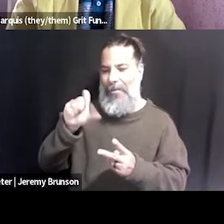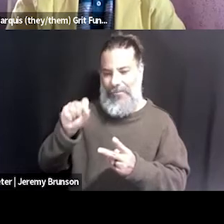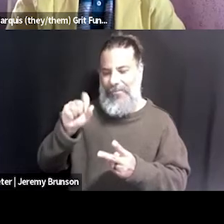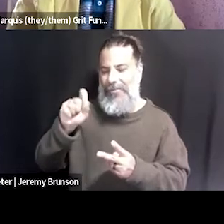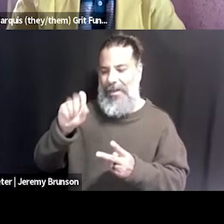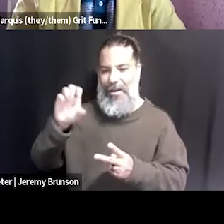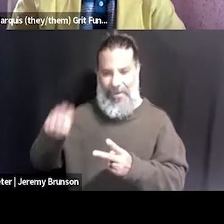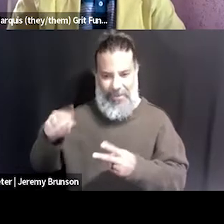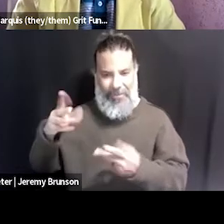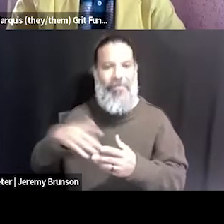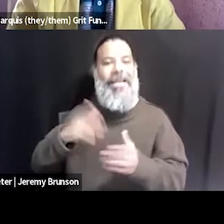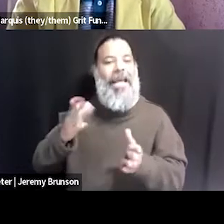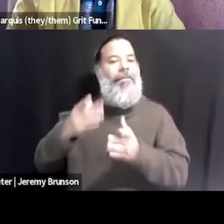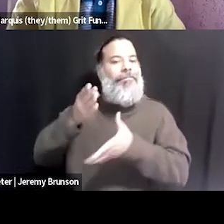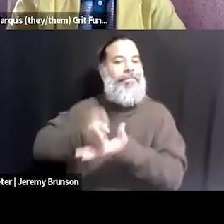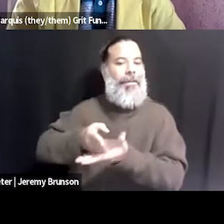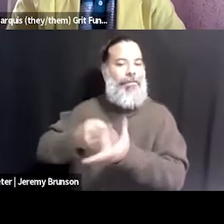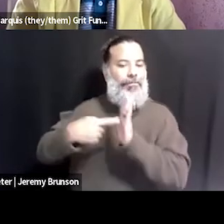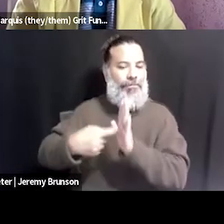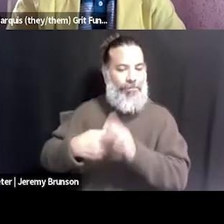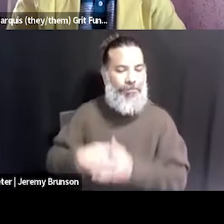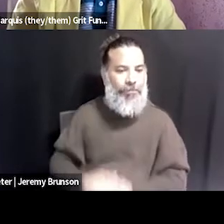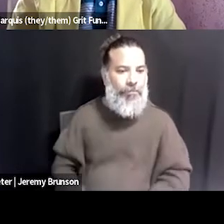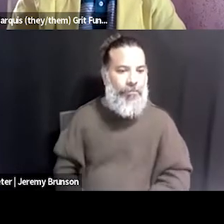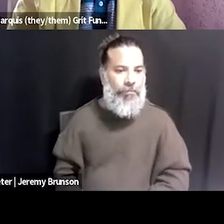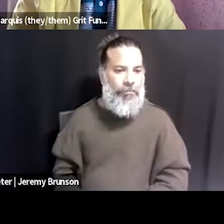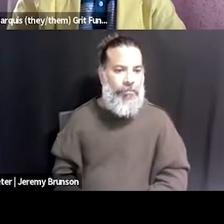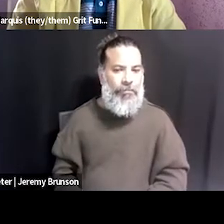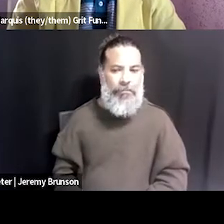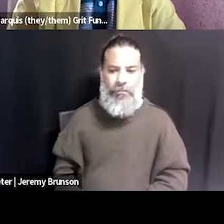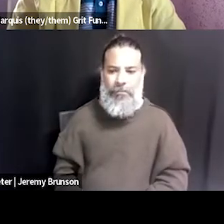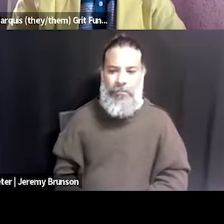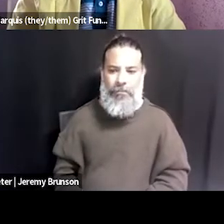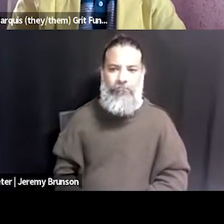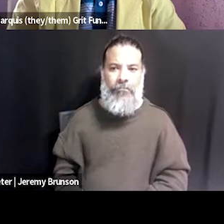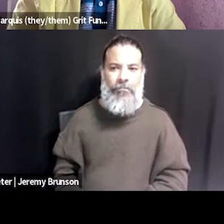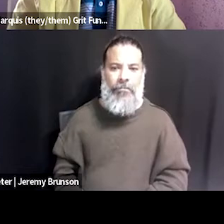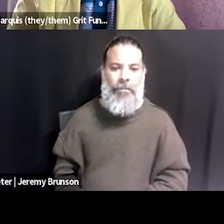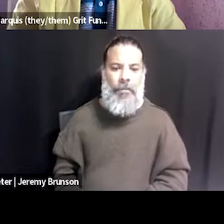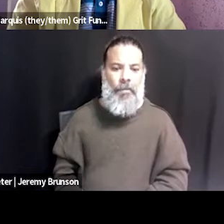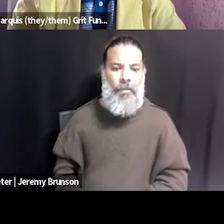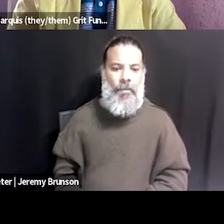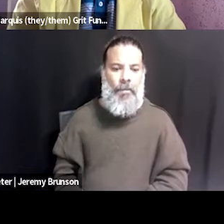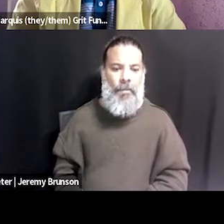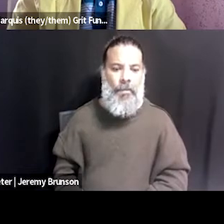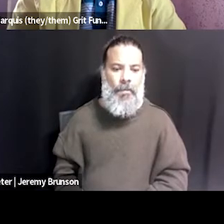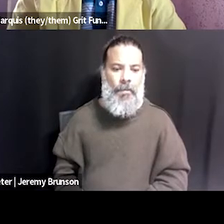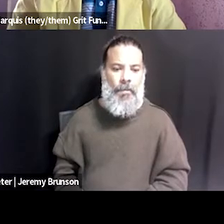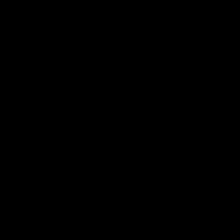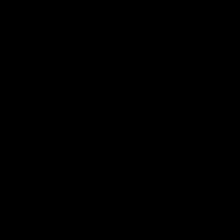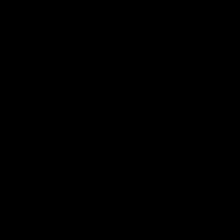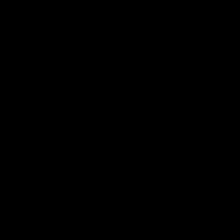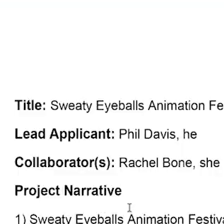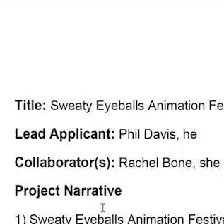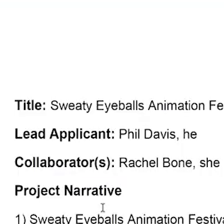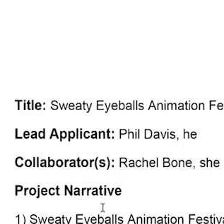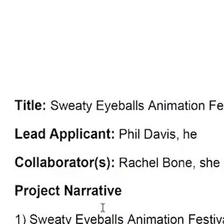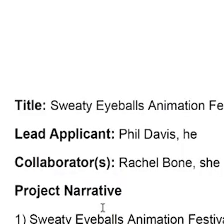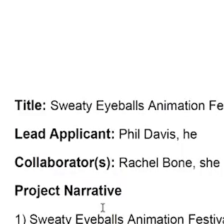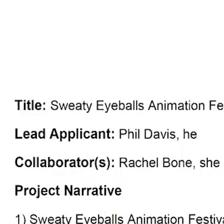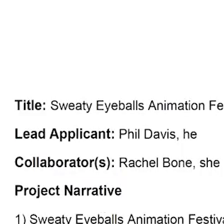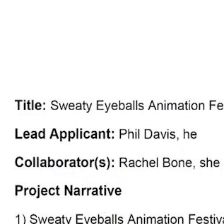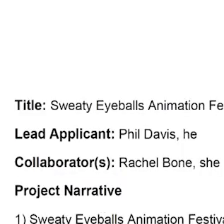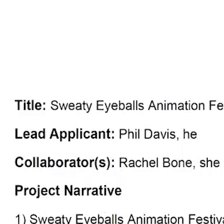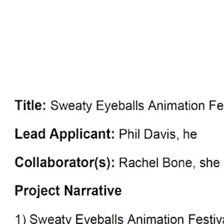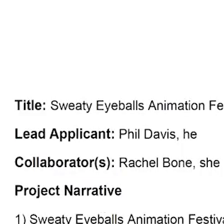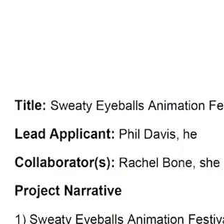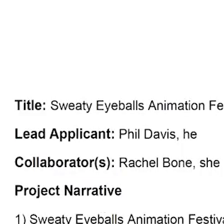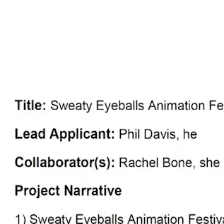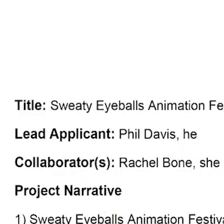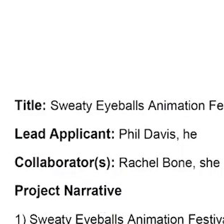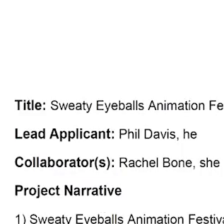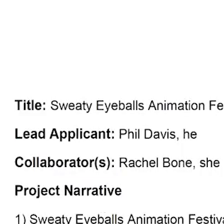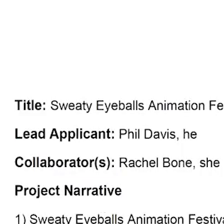I'll just pull up PDF now.